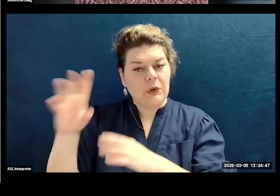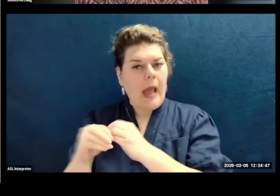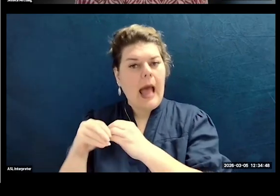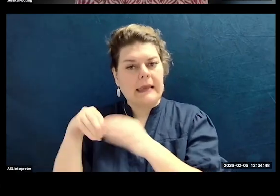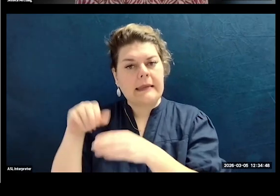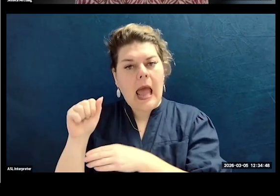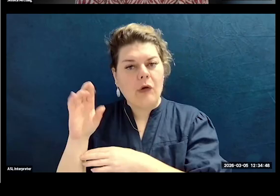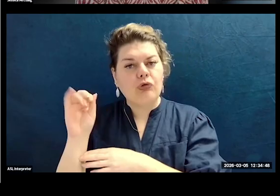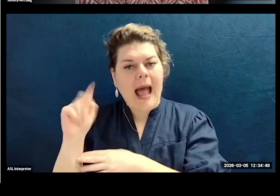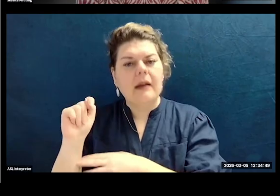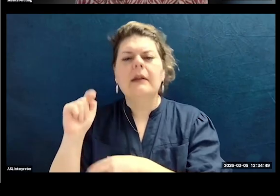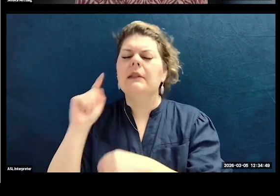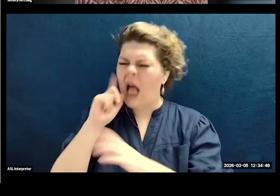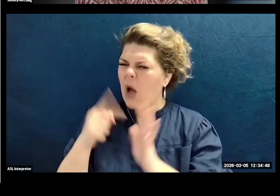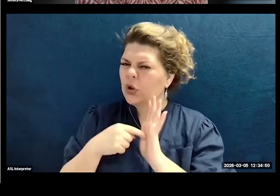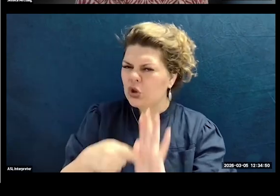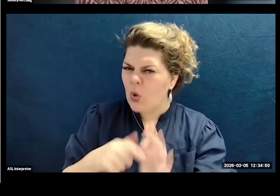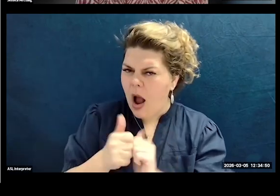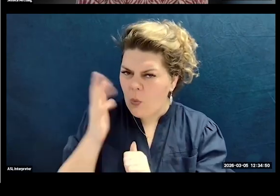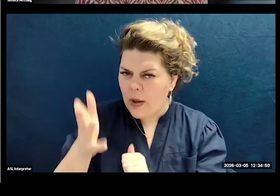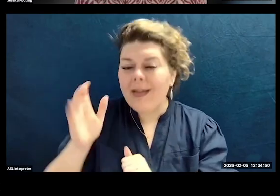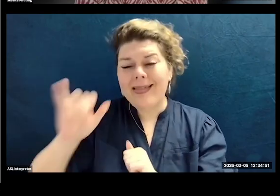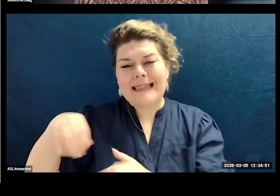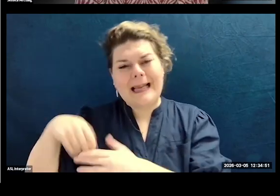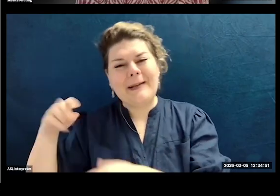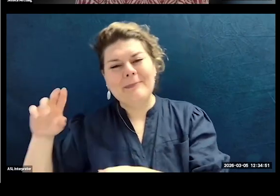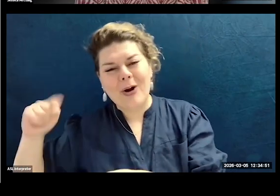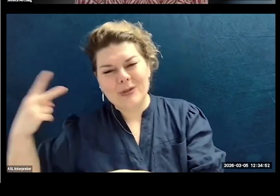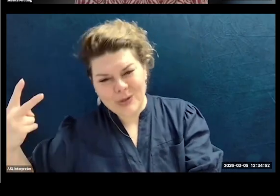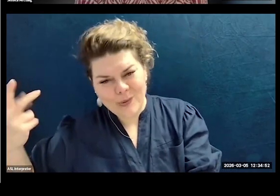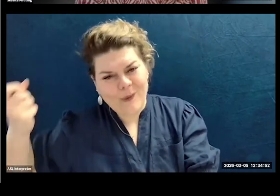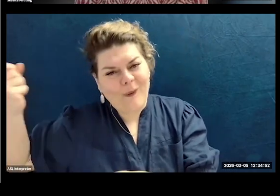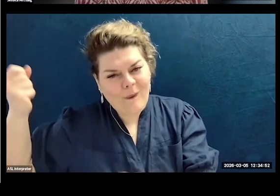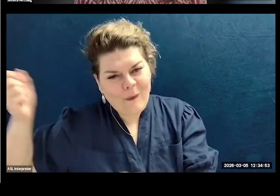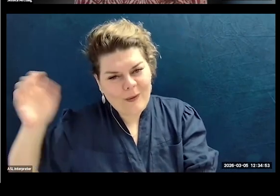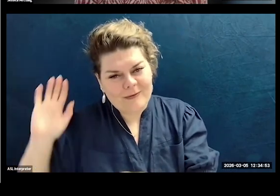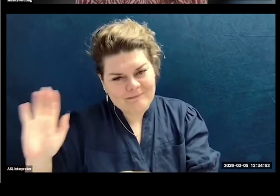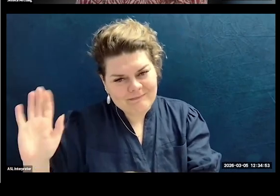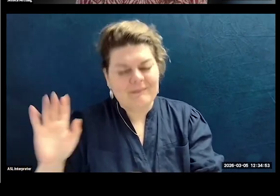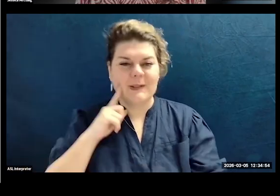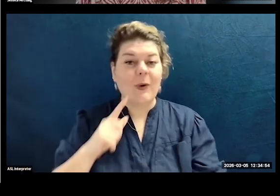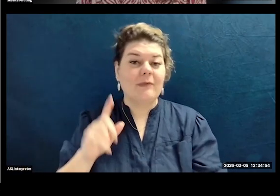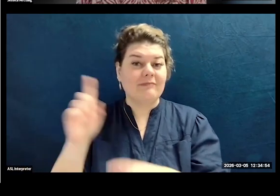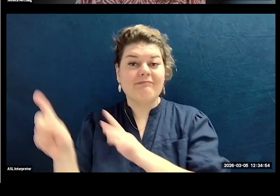we're gonna show you how to do that but that's gonna be in part two of this series. So, please come back and join part two.